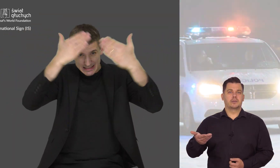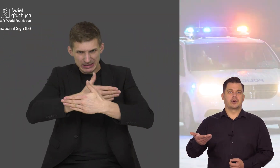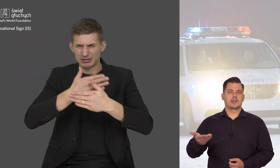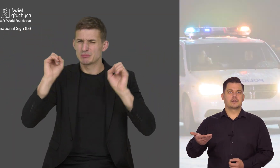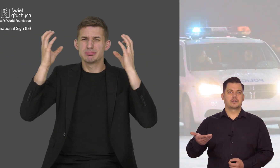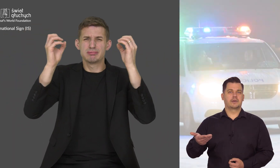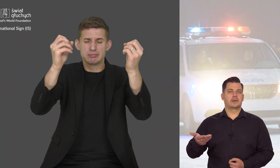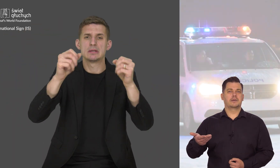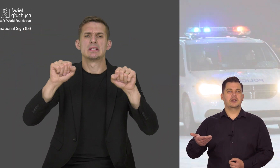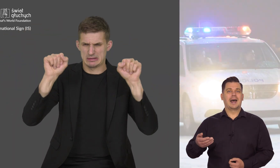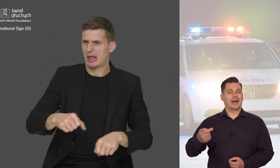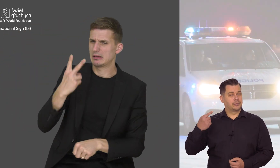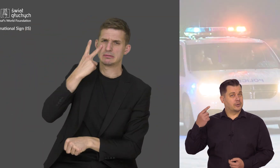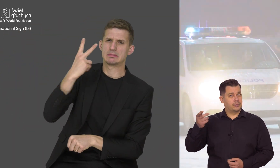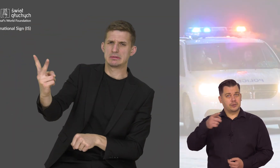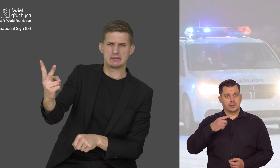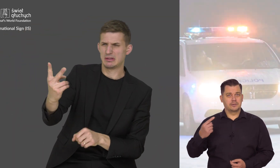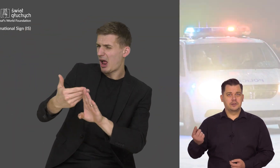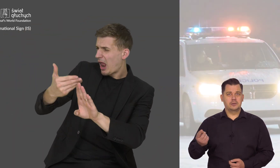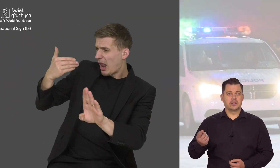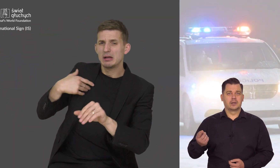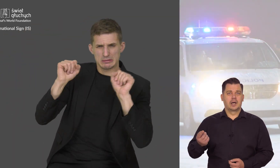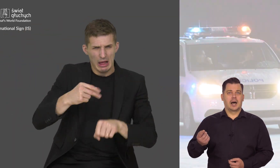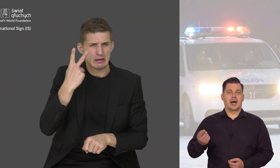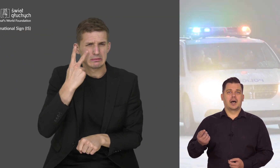At night, the lights are visible from a distance.